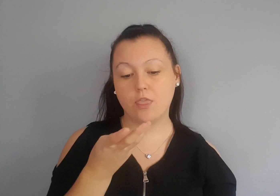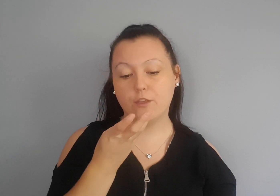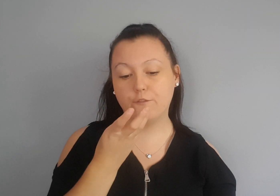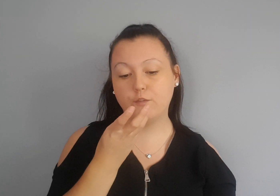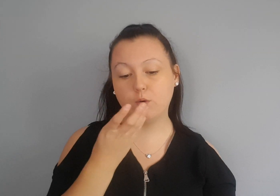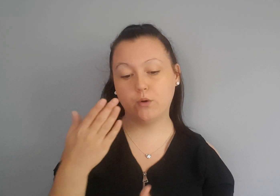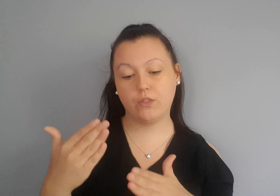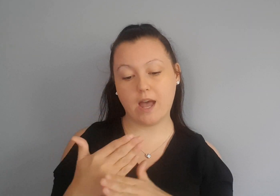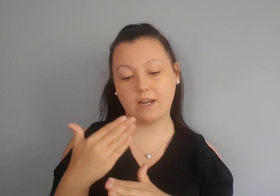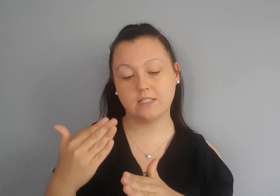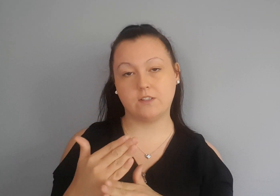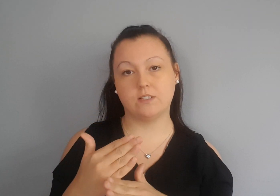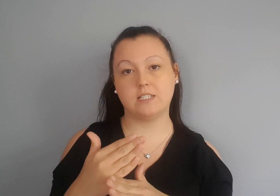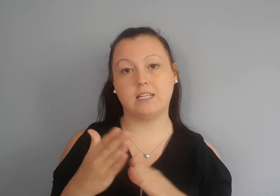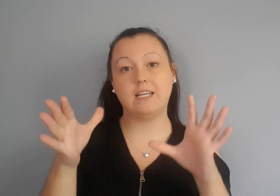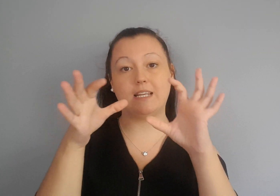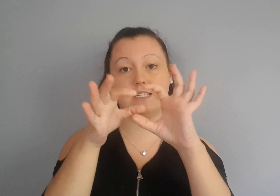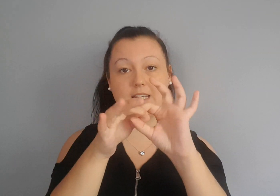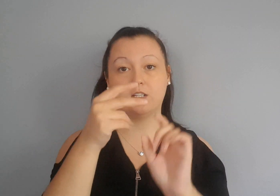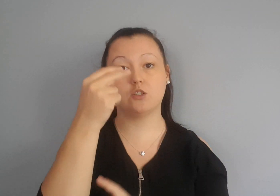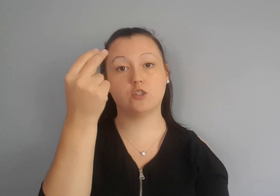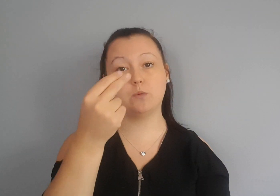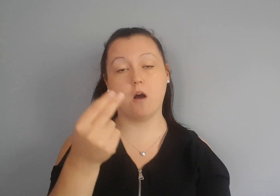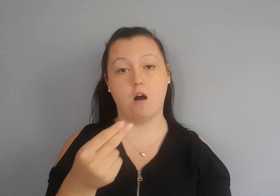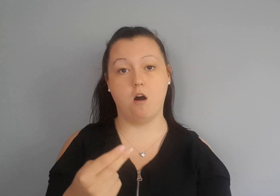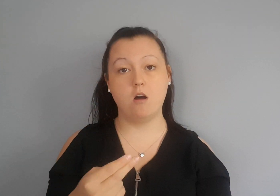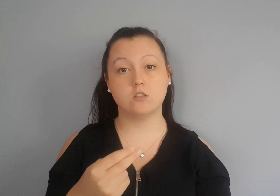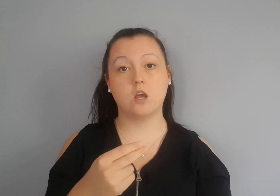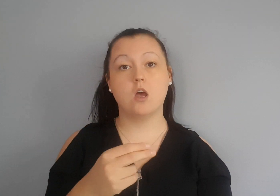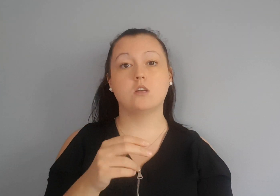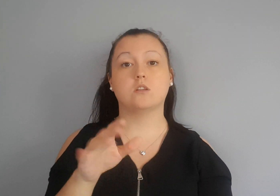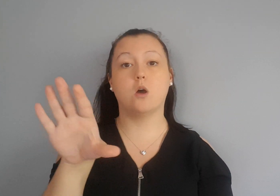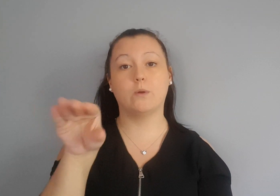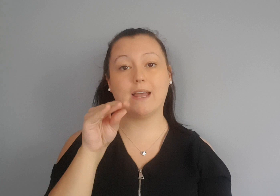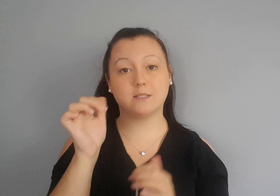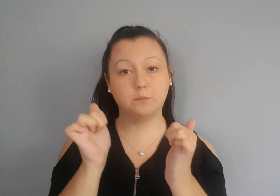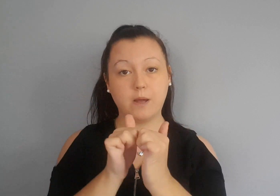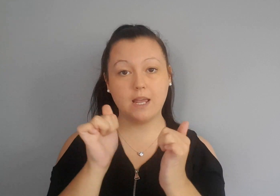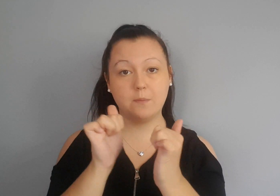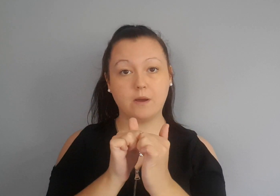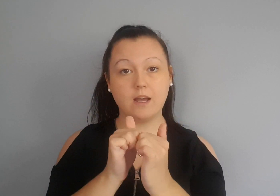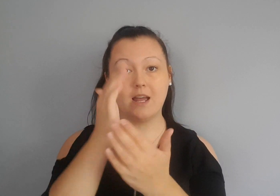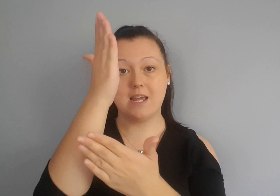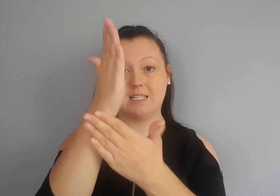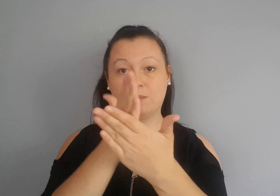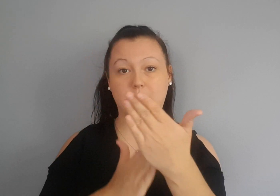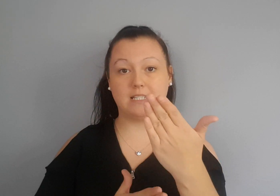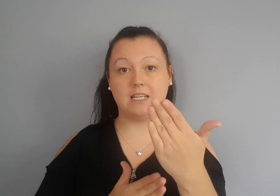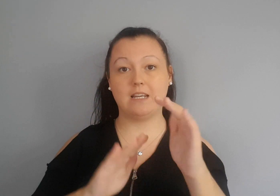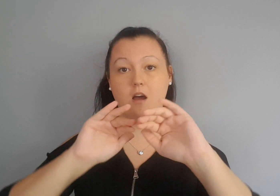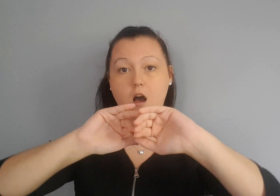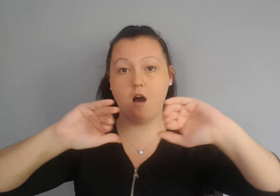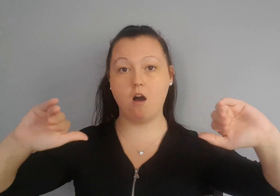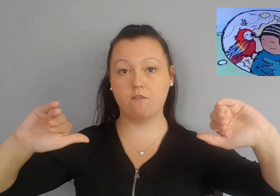The fourth activity is linked to art so get some paper and split it in half.